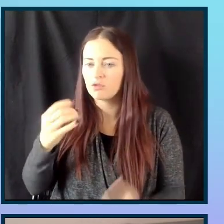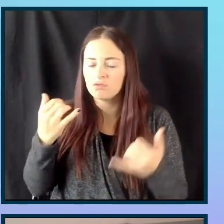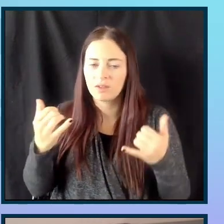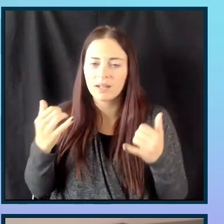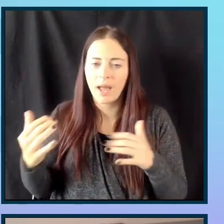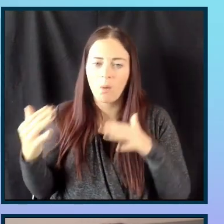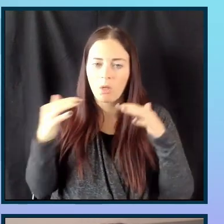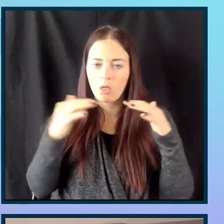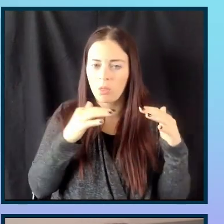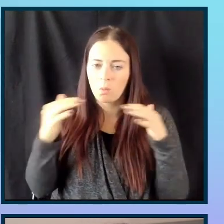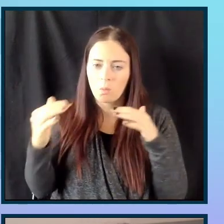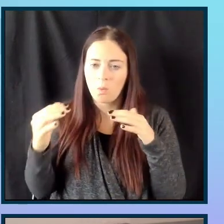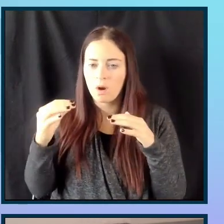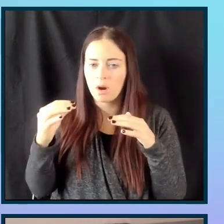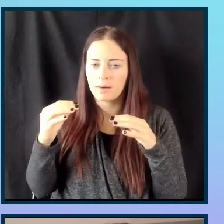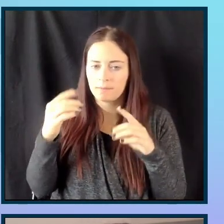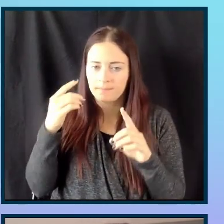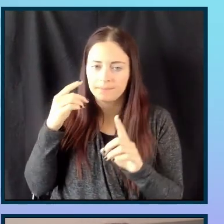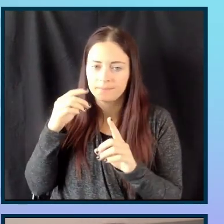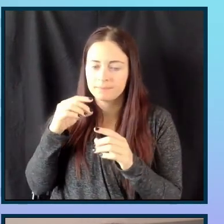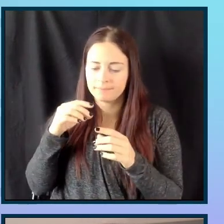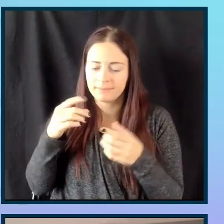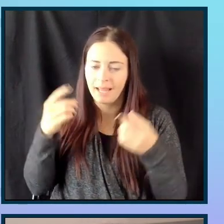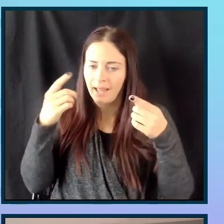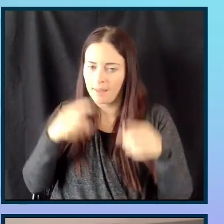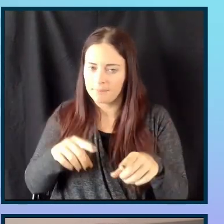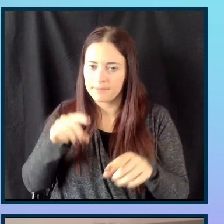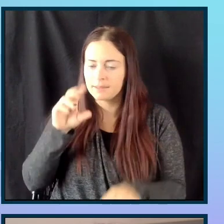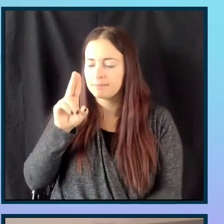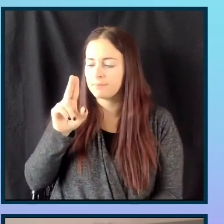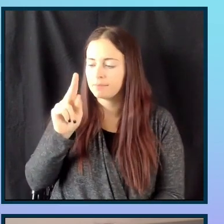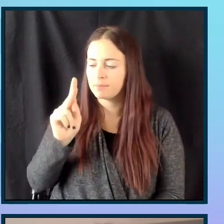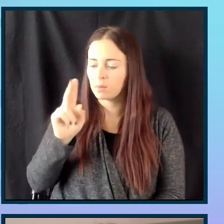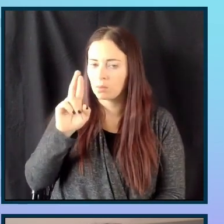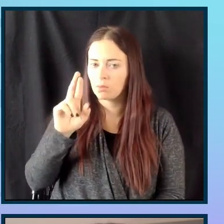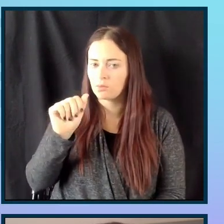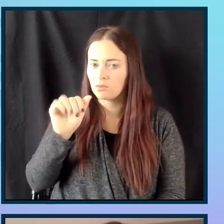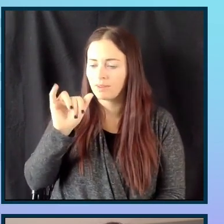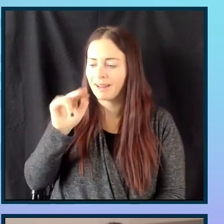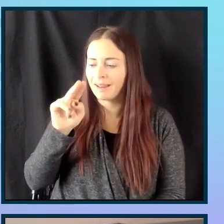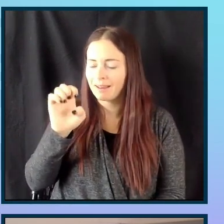Give everybody just a second to do that if they need to, cause this is a sensitive subject.